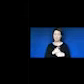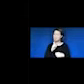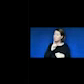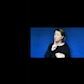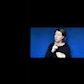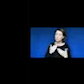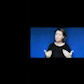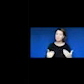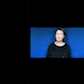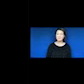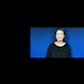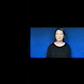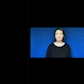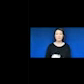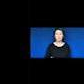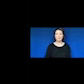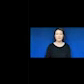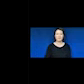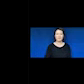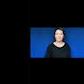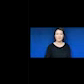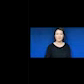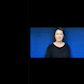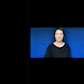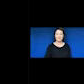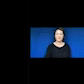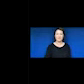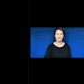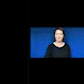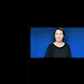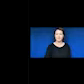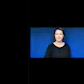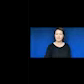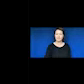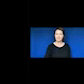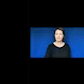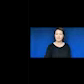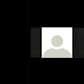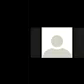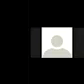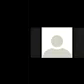That goes back to when we go into an employer doing a lot more listening than talking, asking